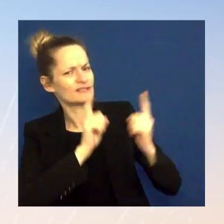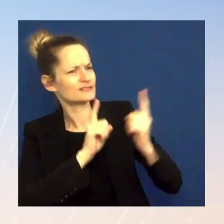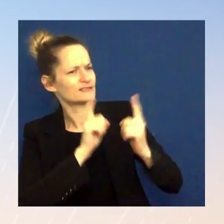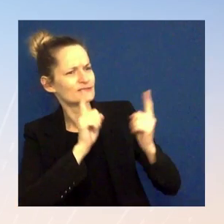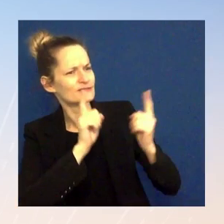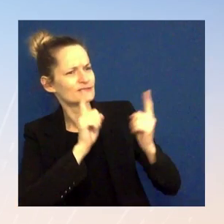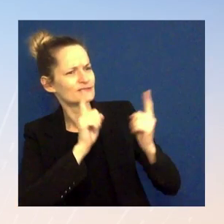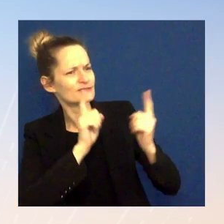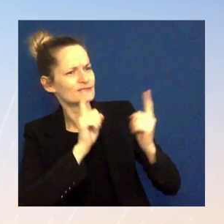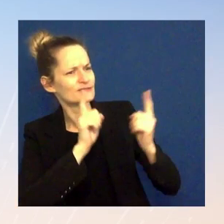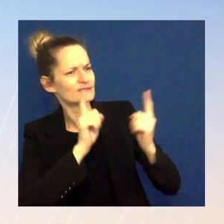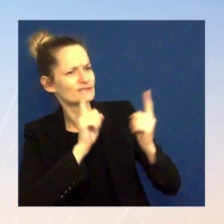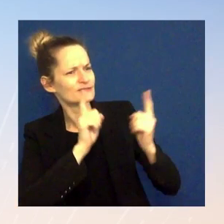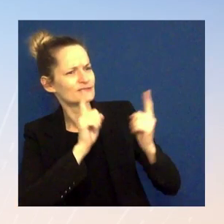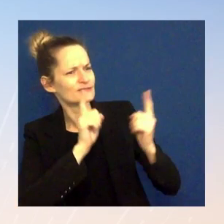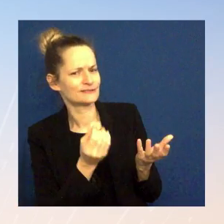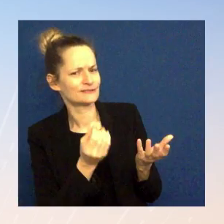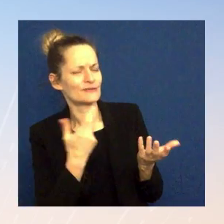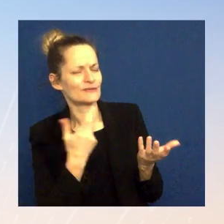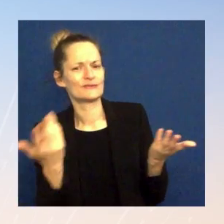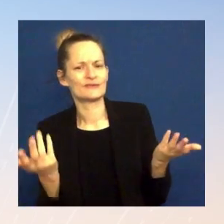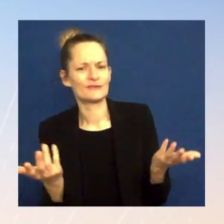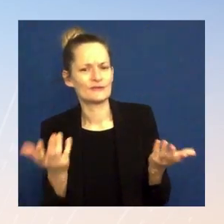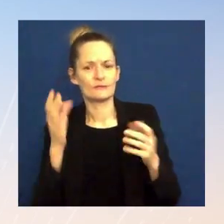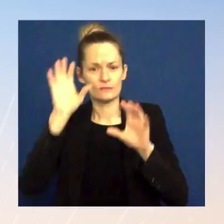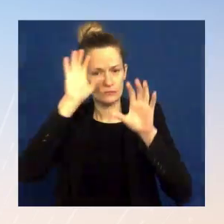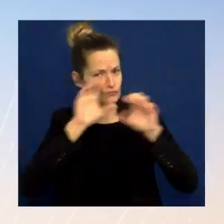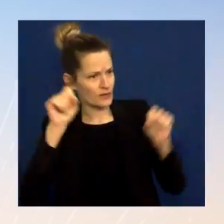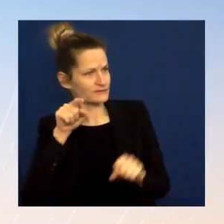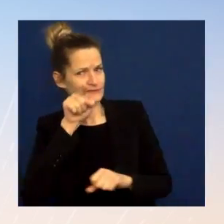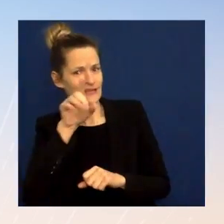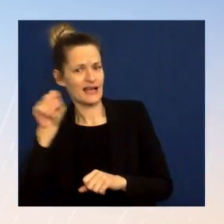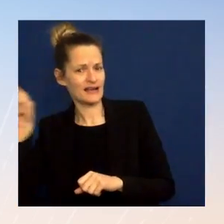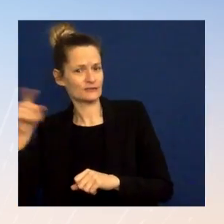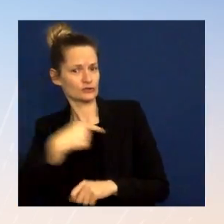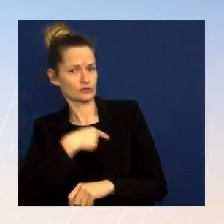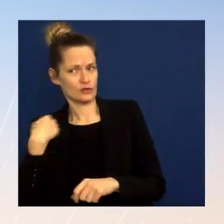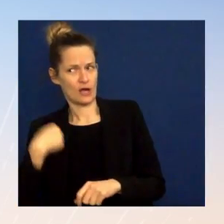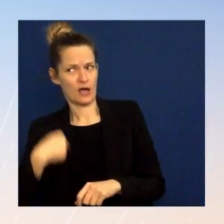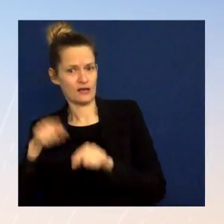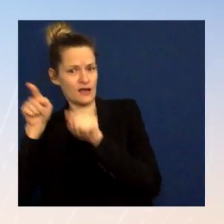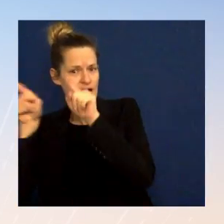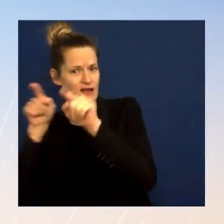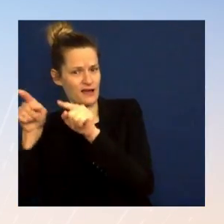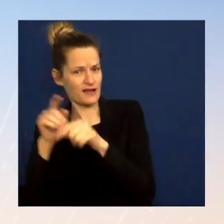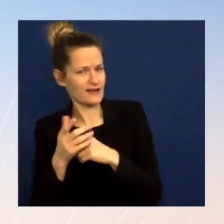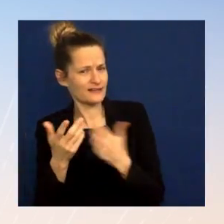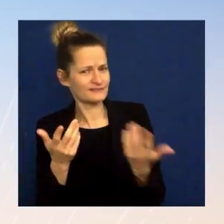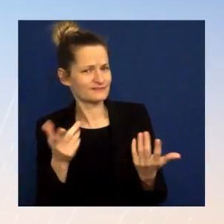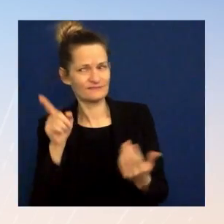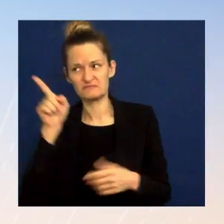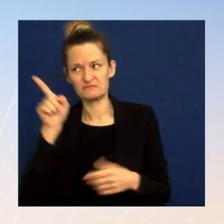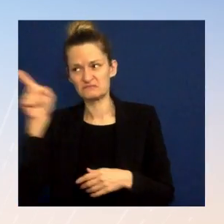could possibly meet on the sidelines of the G20. That's obviously not happening since Xi is not attending. Do you see that as a missed opportunity,